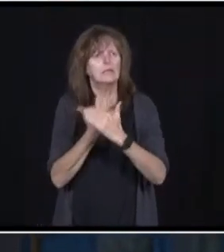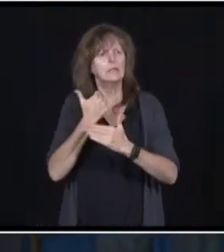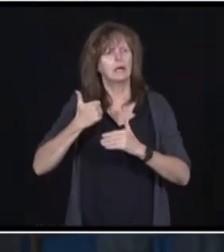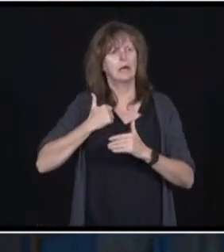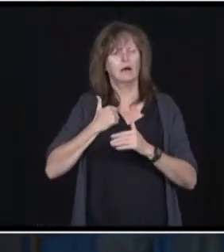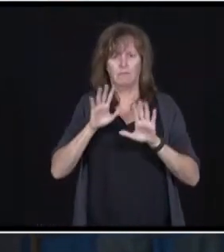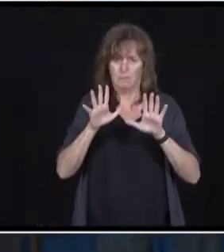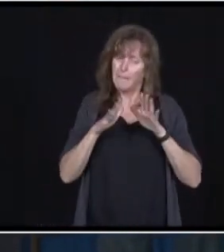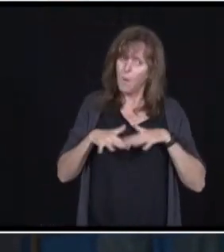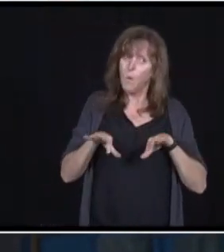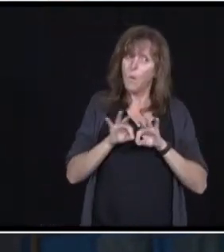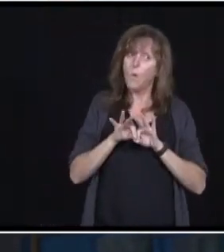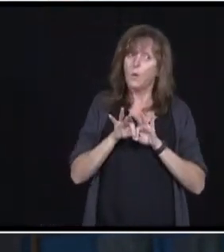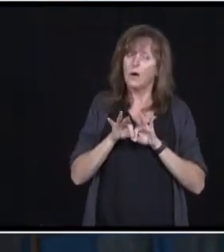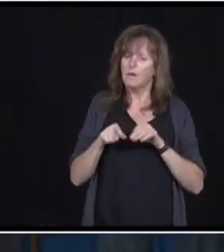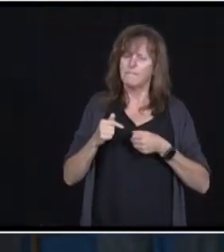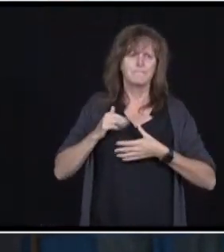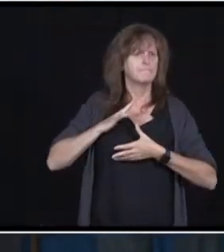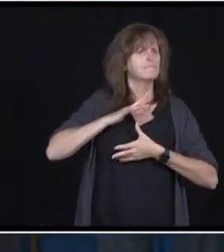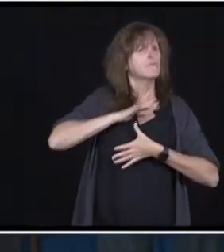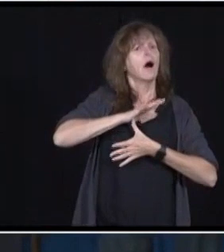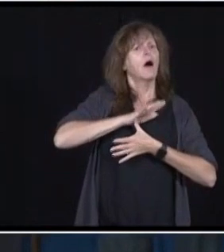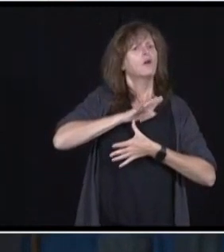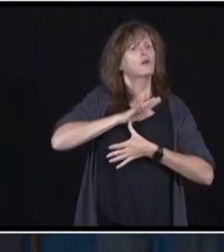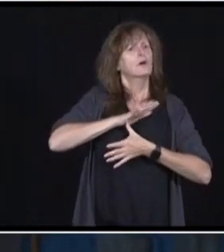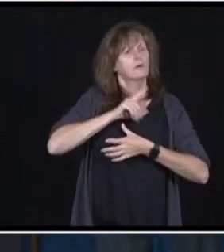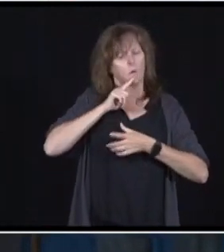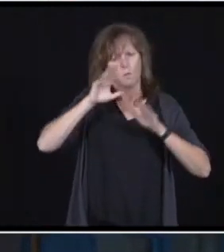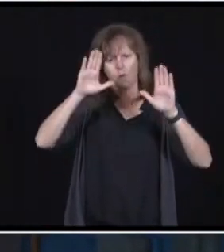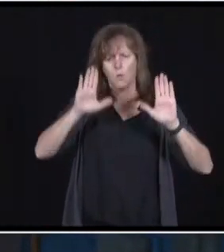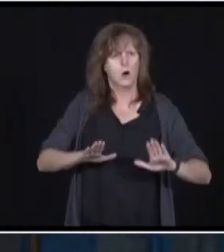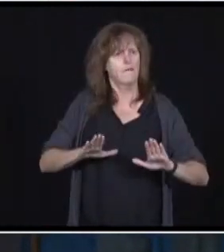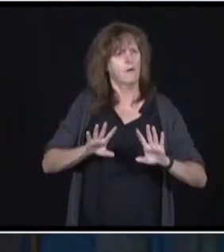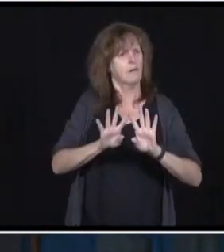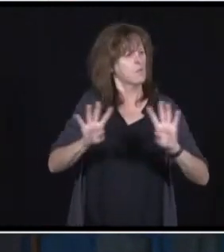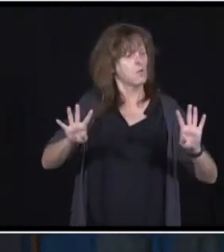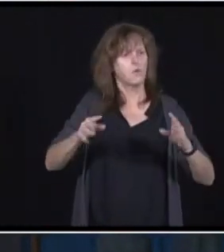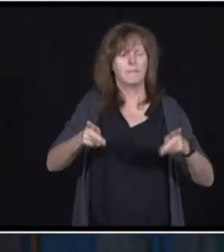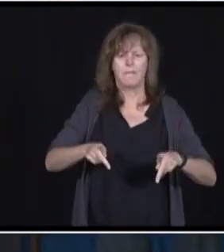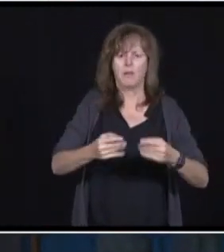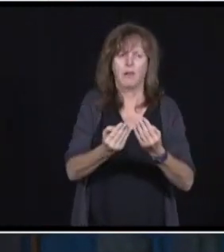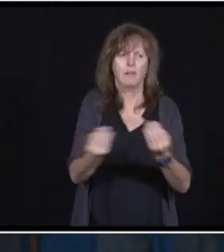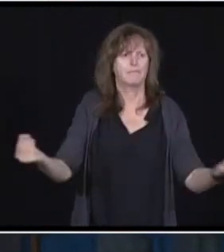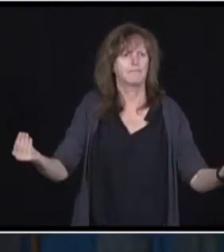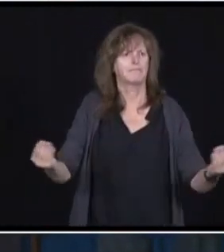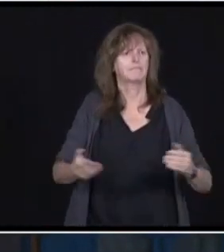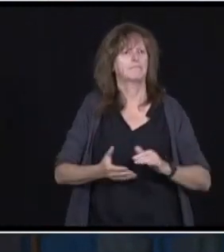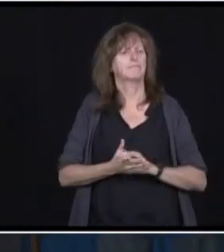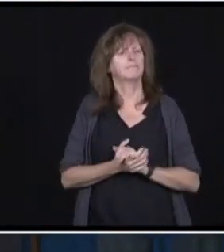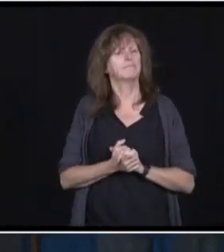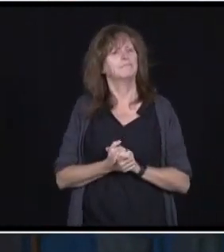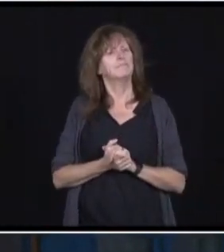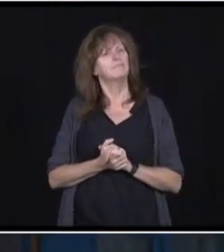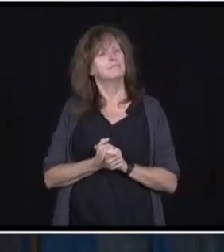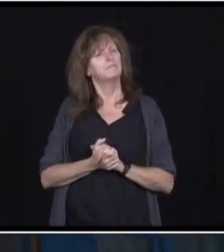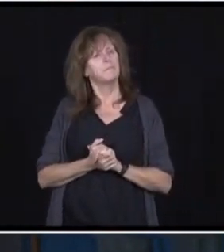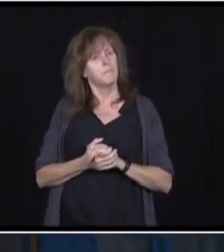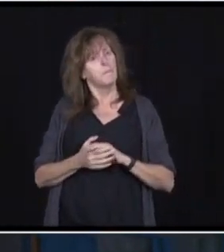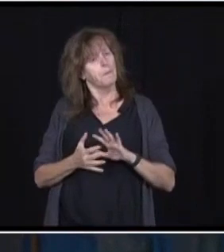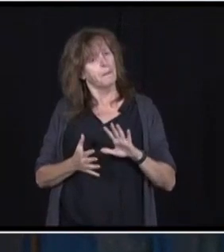These guys are incredible. The men and women out there. Standing up there protecting our borders and making sure